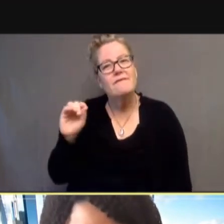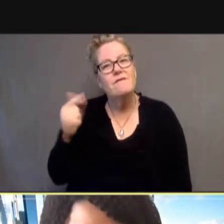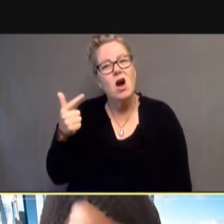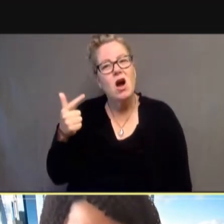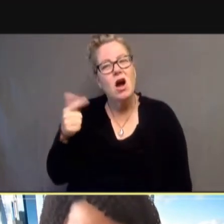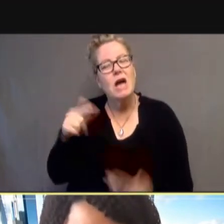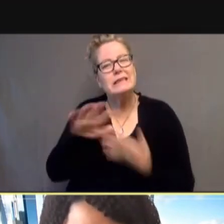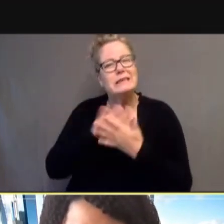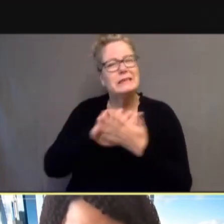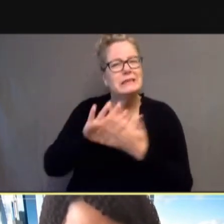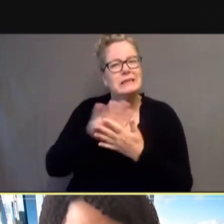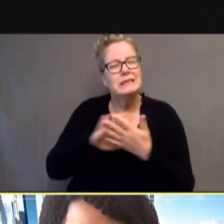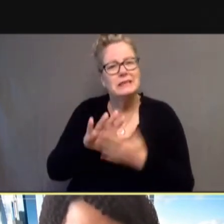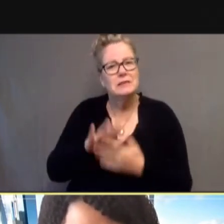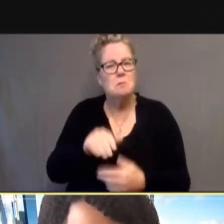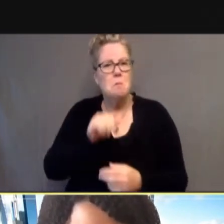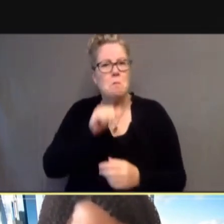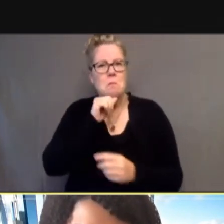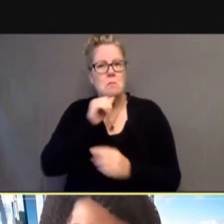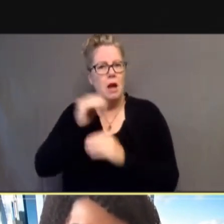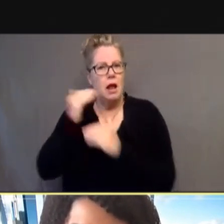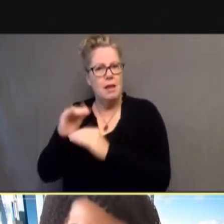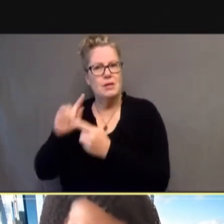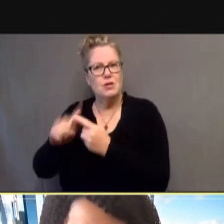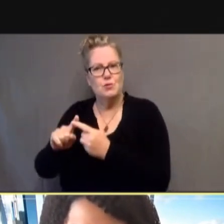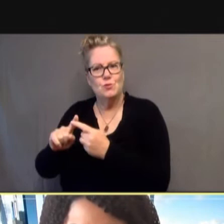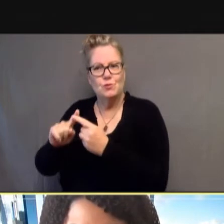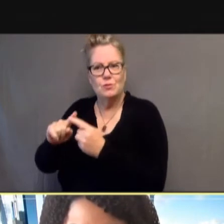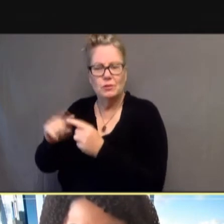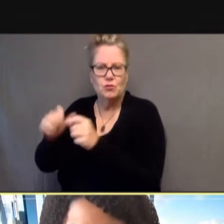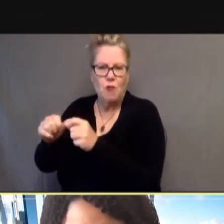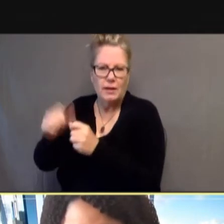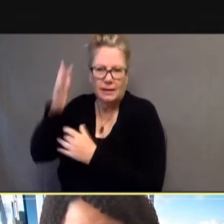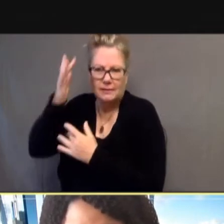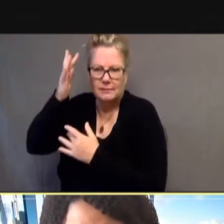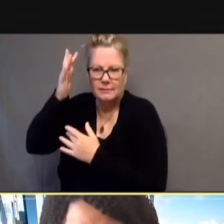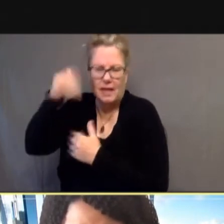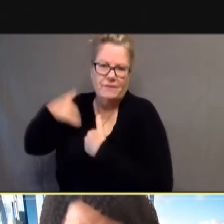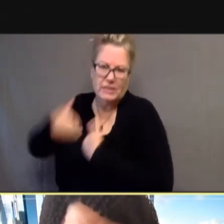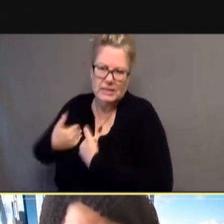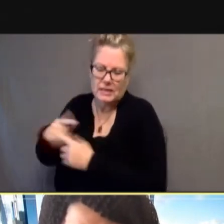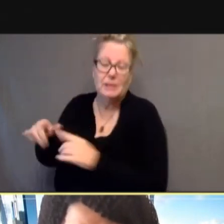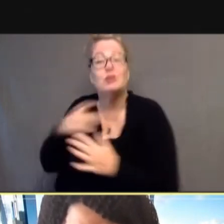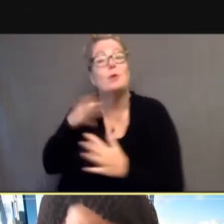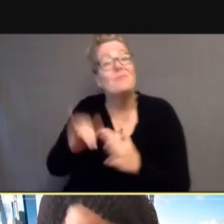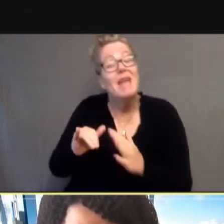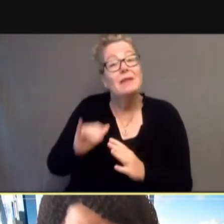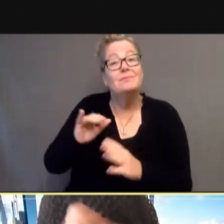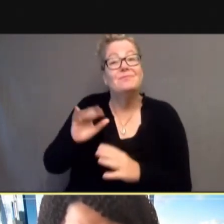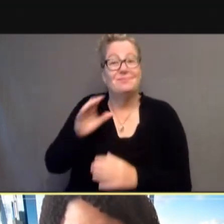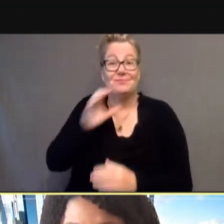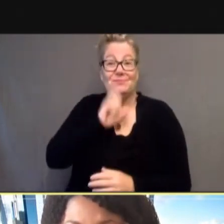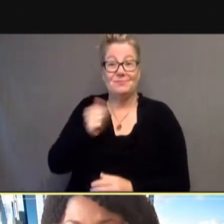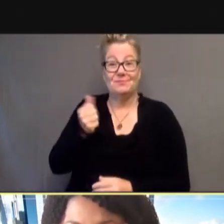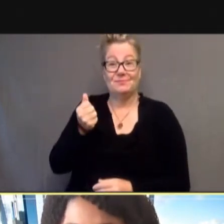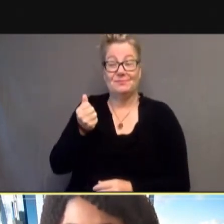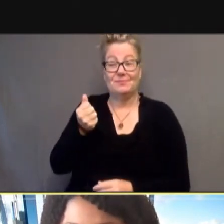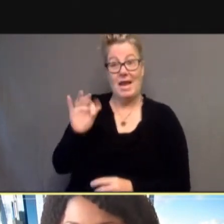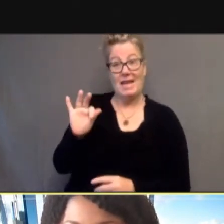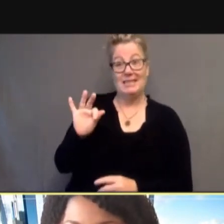chronic fatigue, but, you know. So I was diagnosed with that at age 19. Though I believe I'd